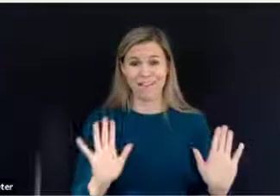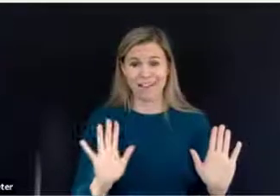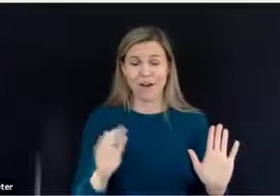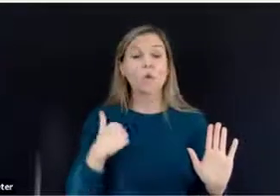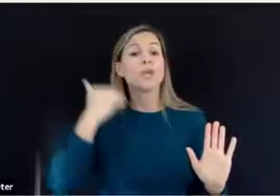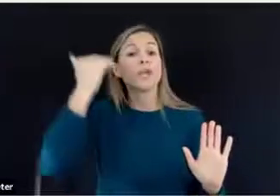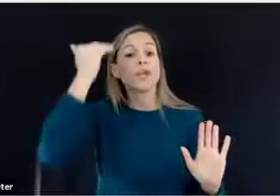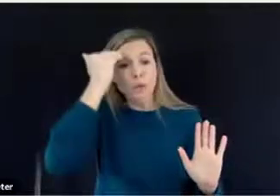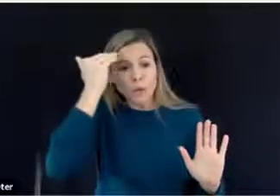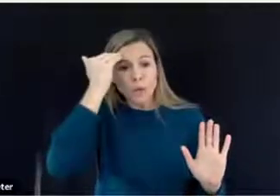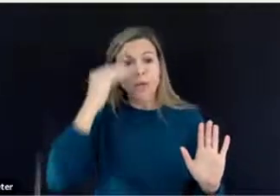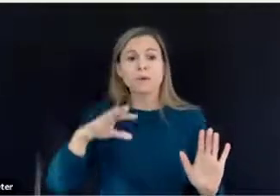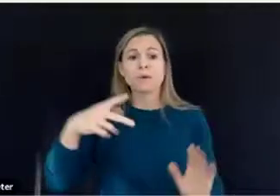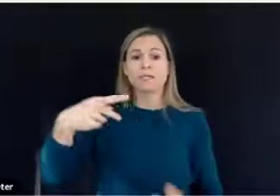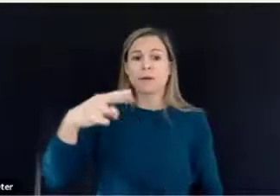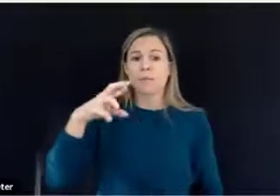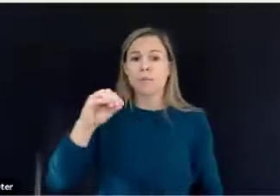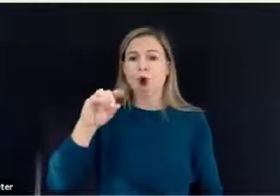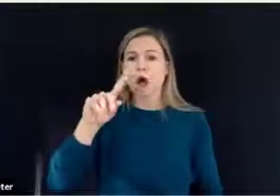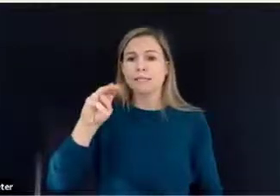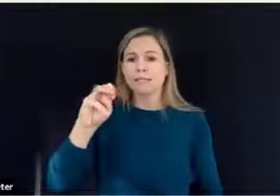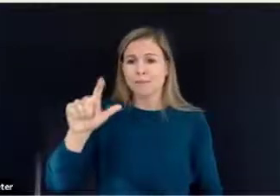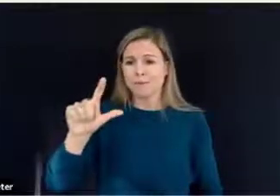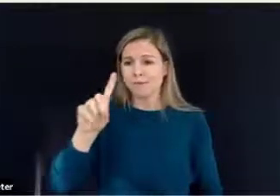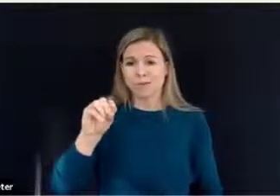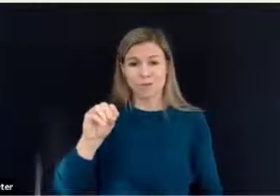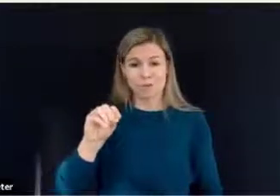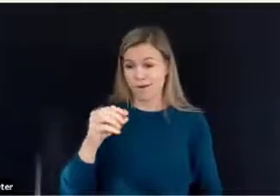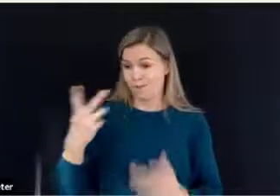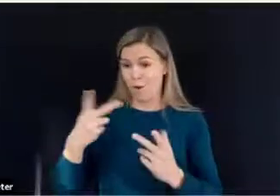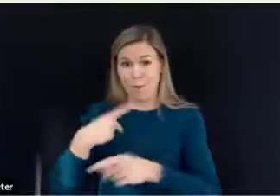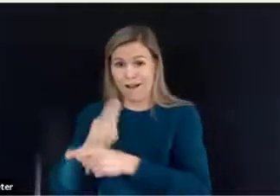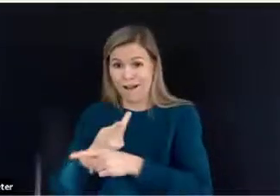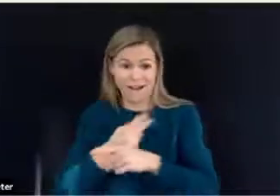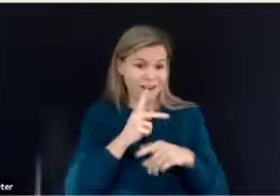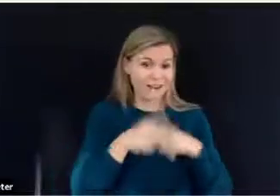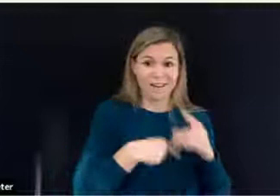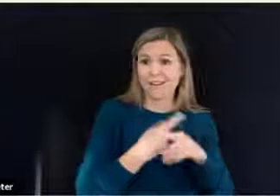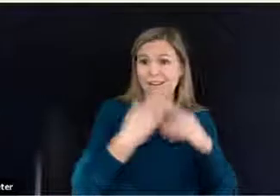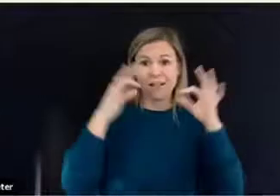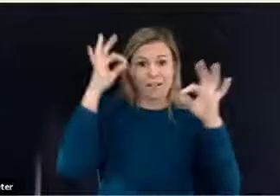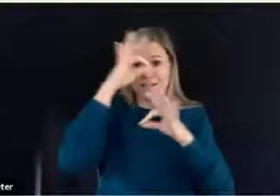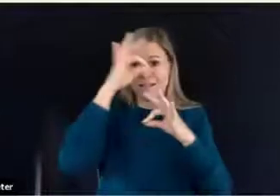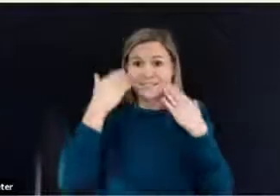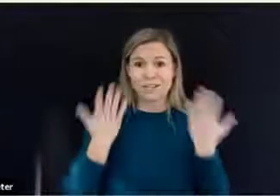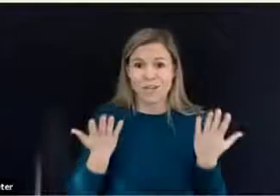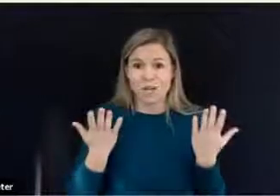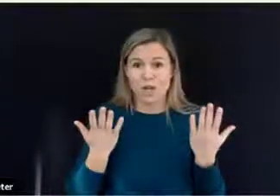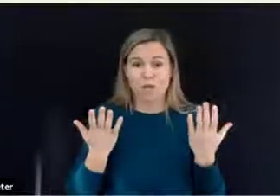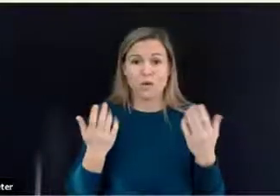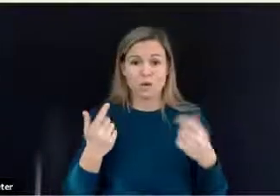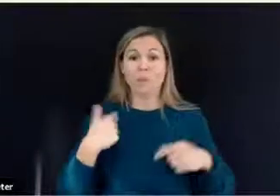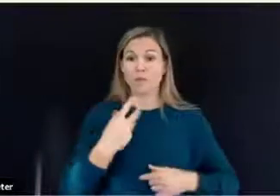And if you remember back, Melissa was talking about the two different main types, they actually were leading towards the wrong one back then.